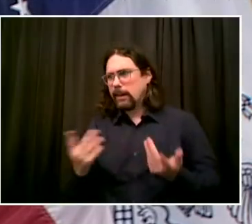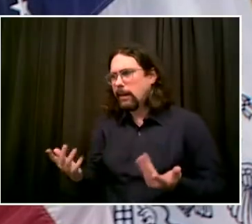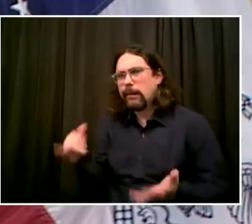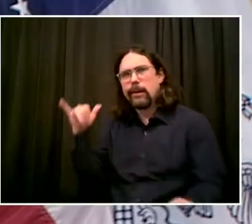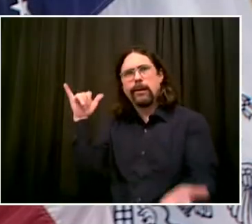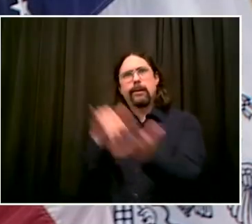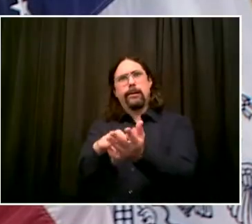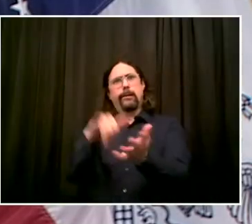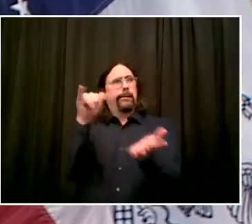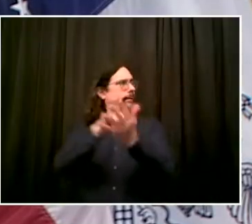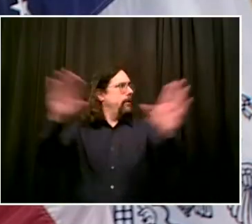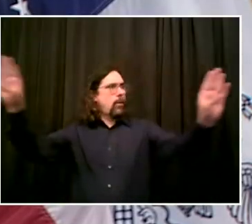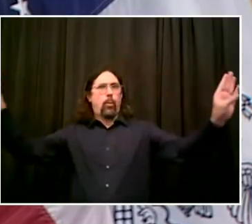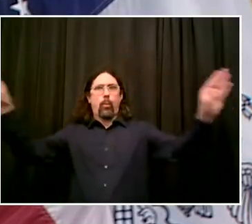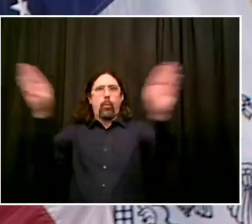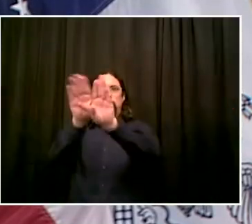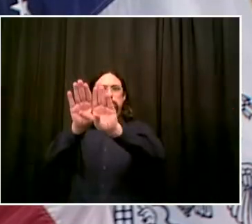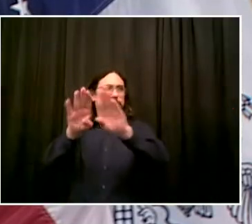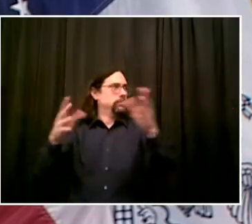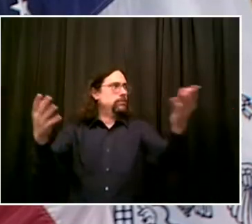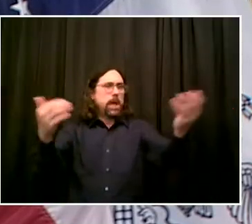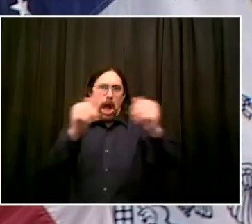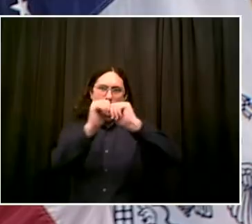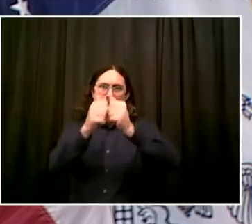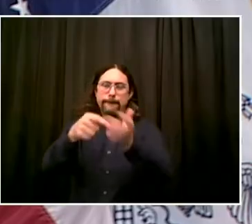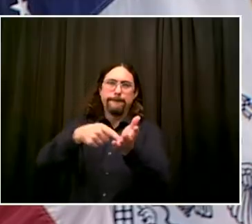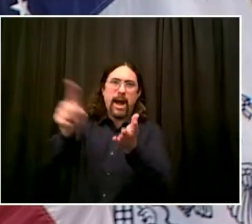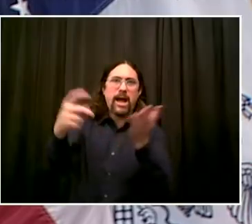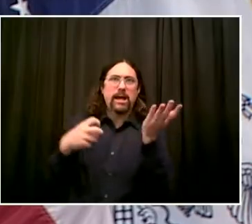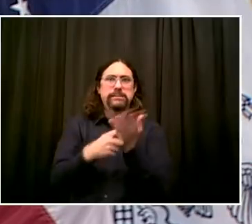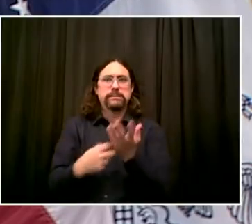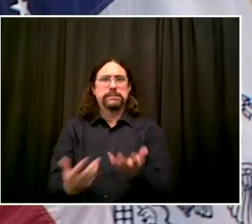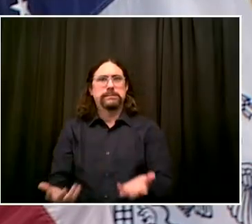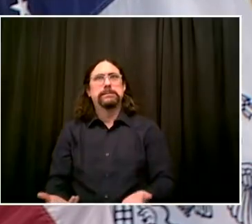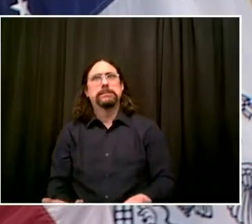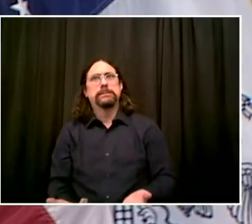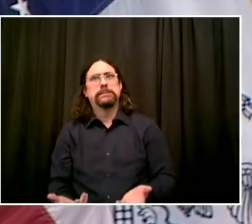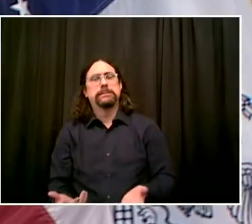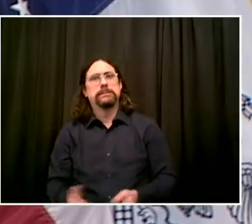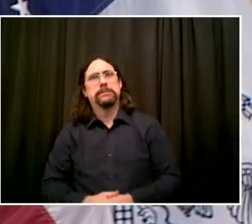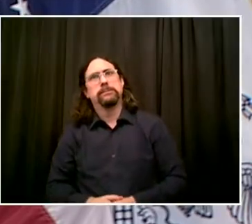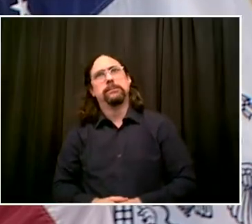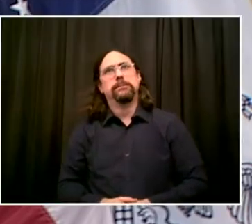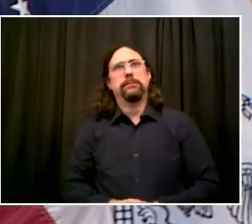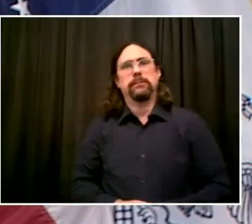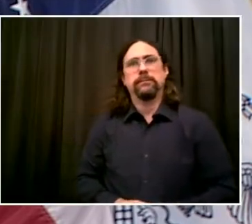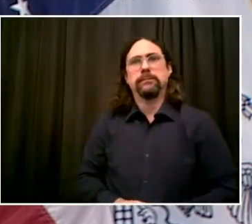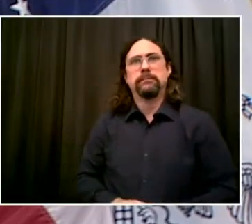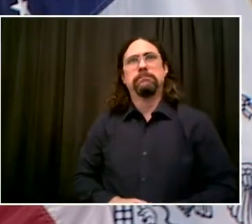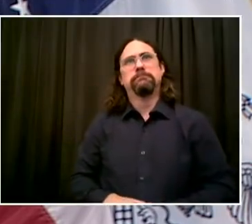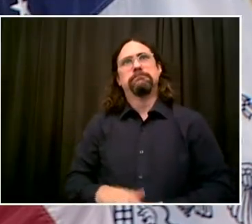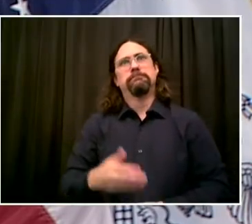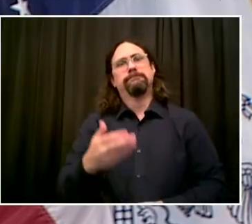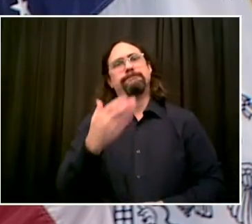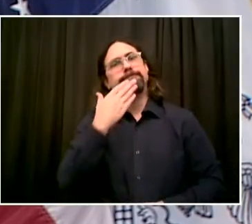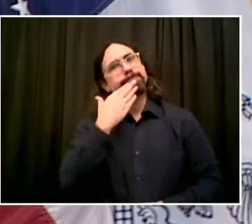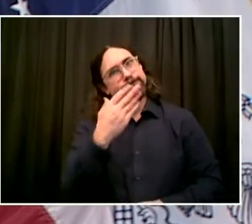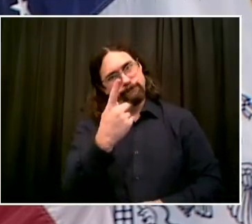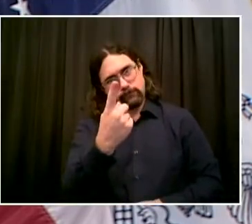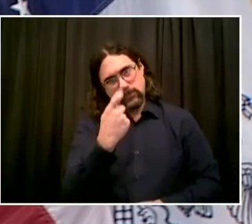WHAT IS YOUR SOLUOTIN FOR THEM? IS A GOOD QUESTI. ON